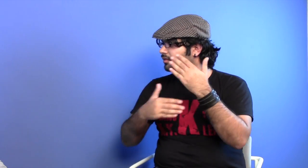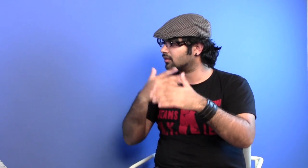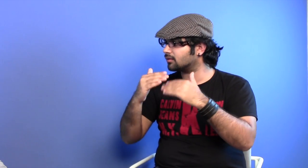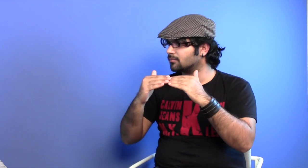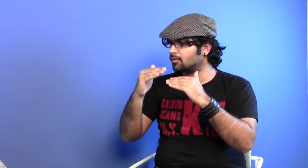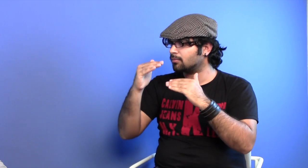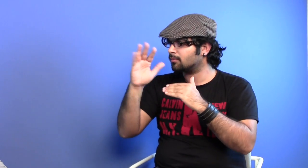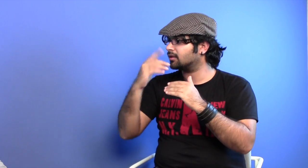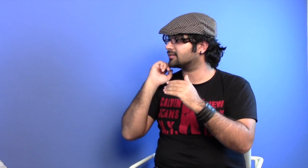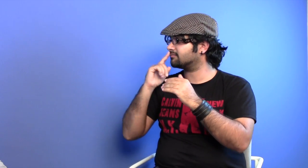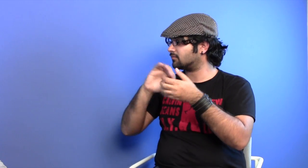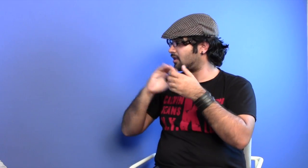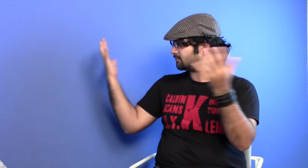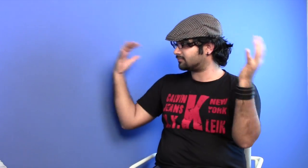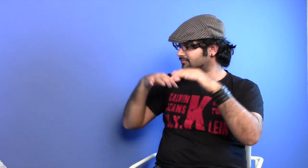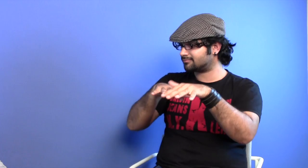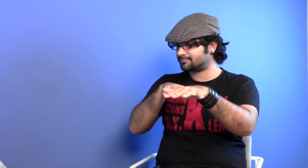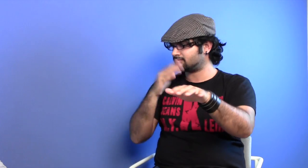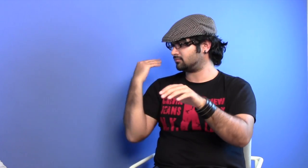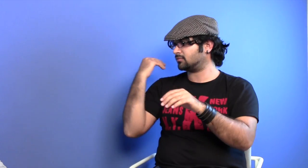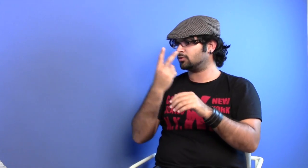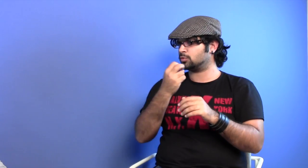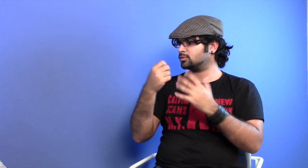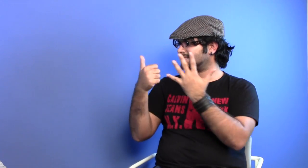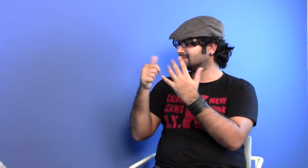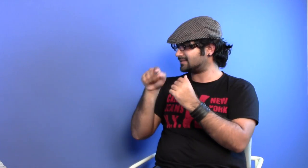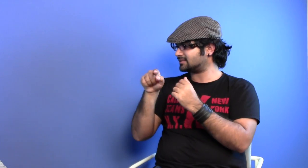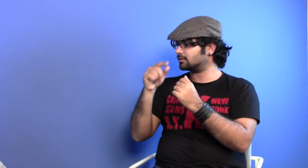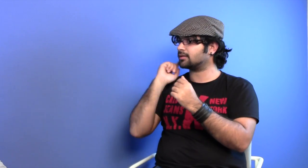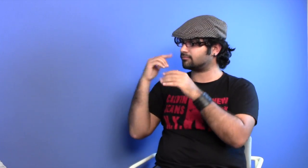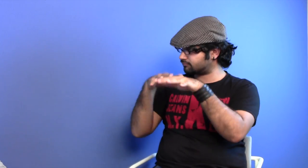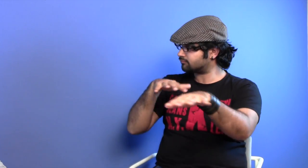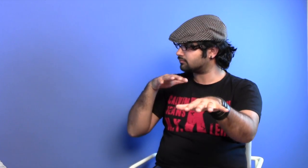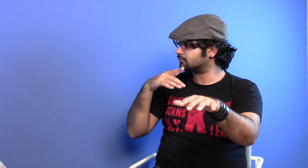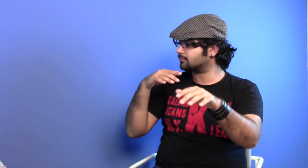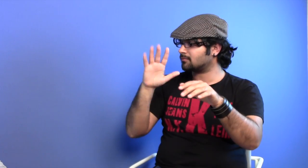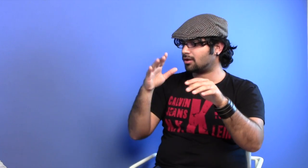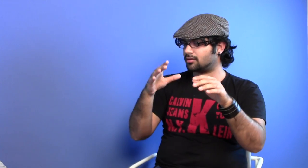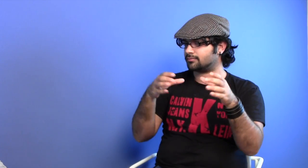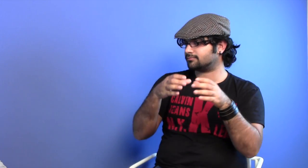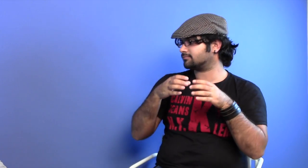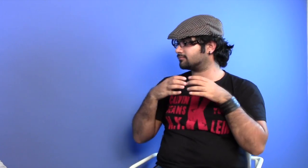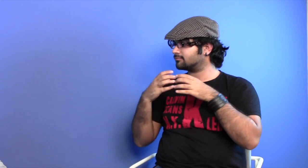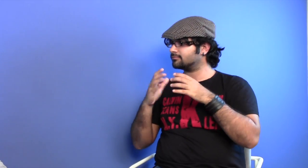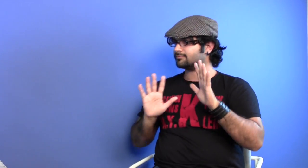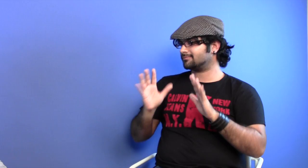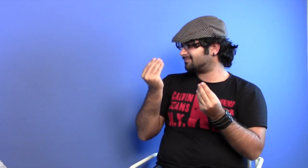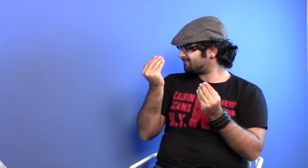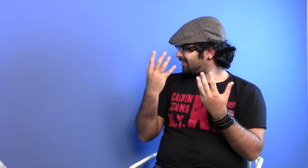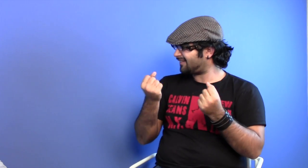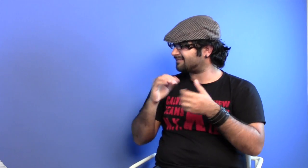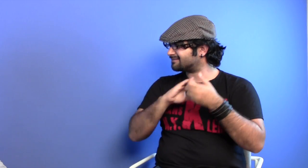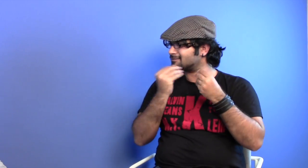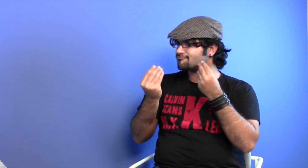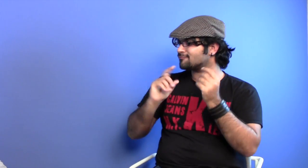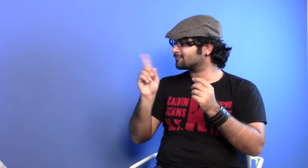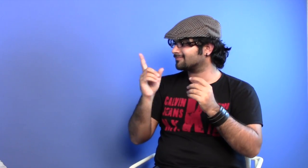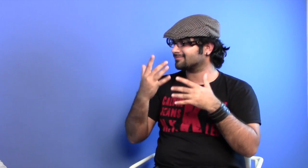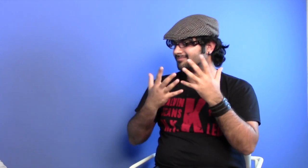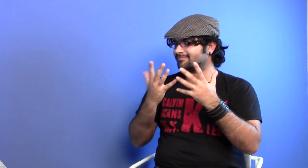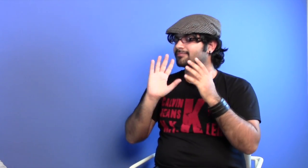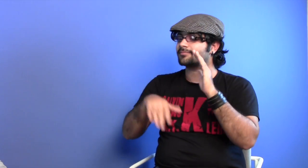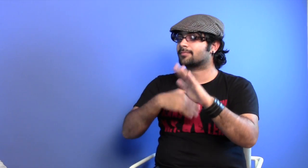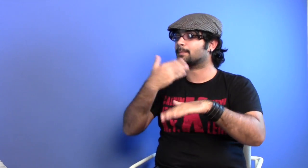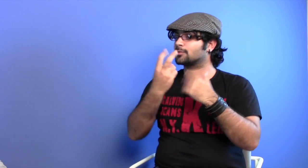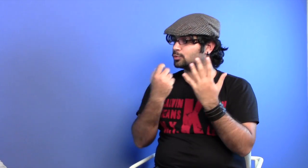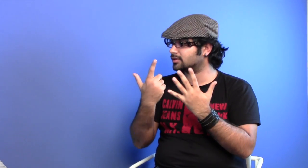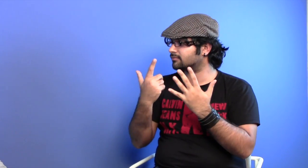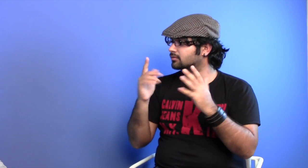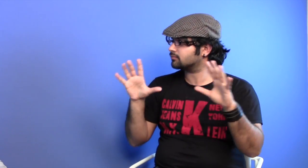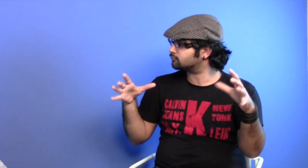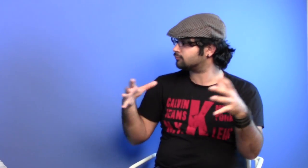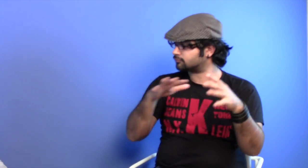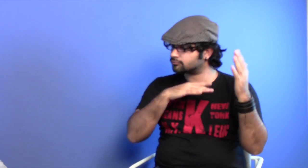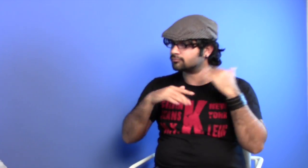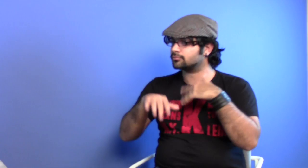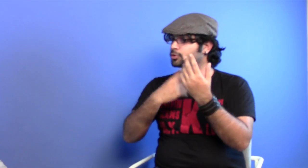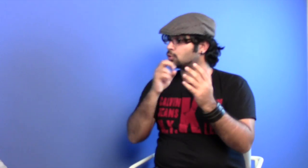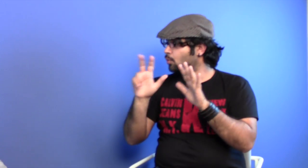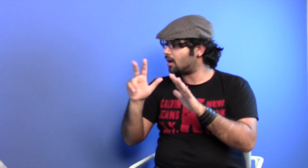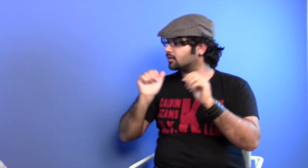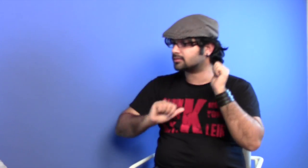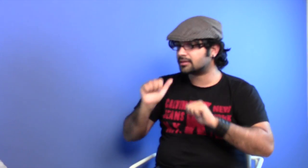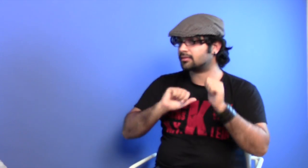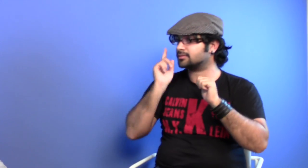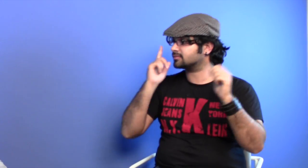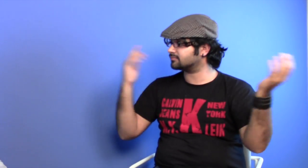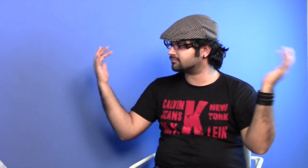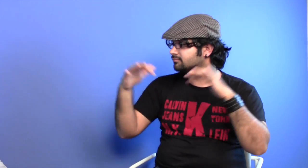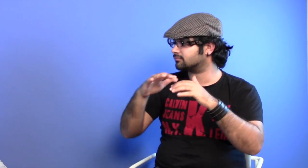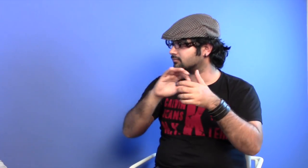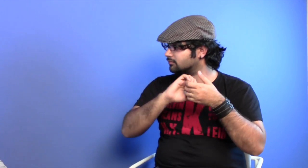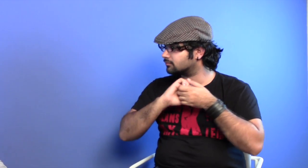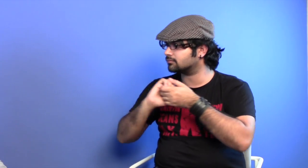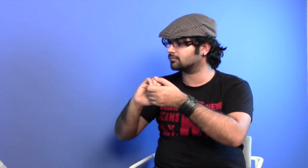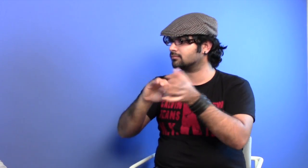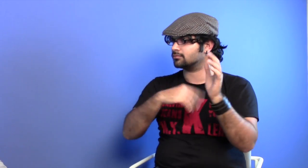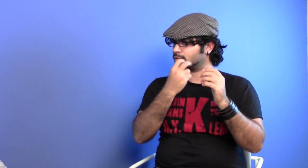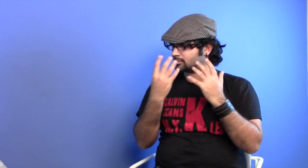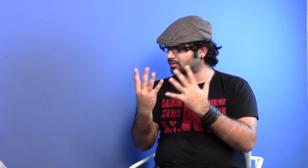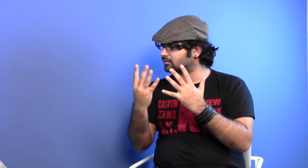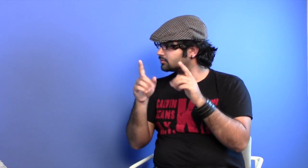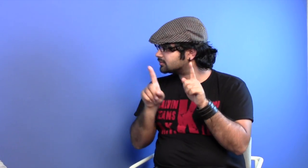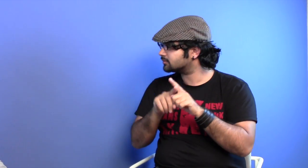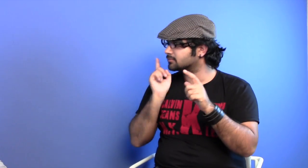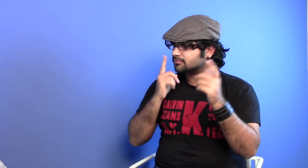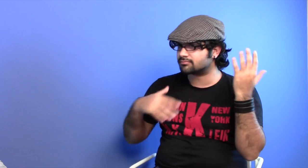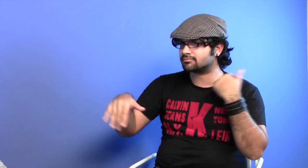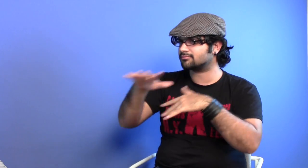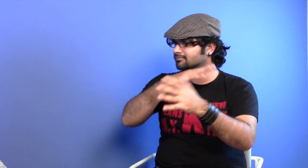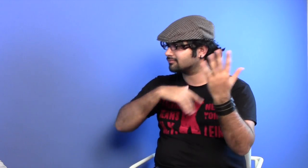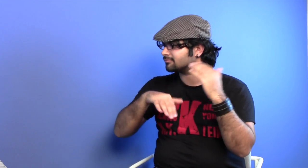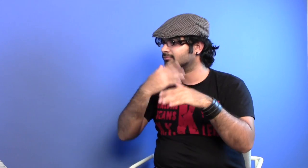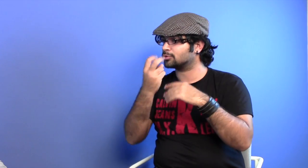over time, the crowd of Deaf people kept getting bigger and a stronger unity as each year went by.